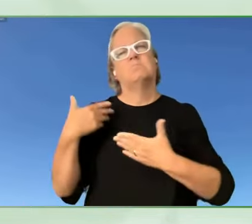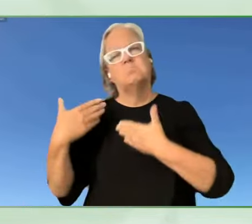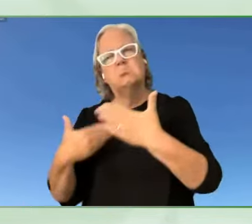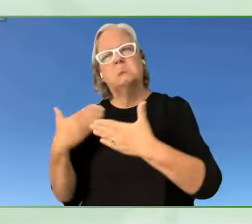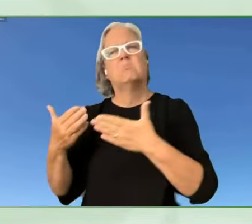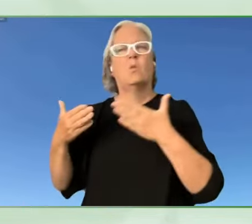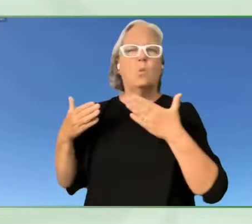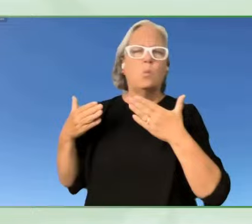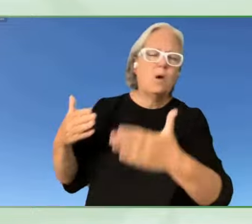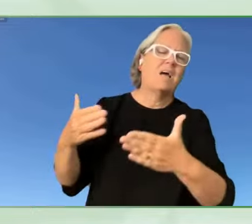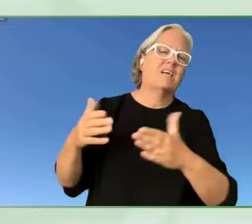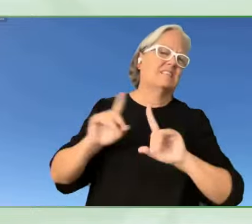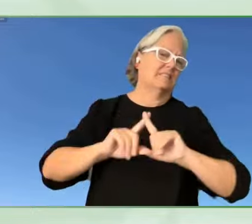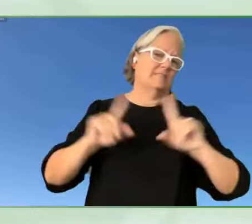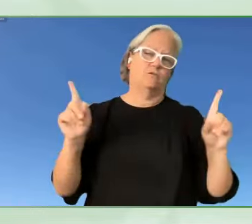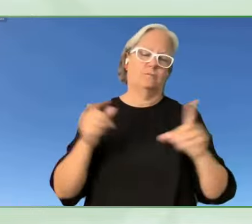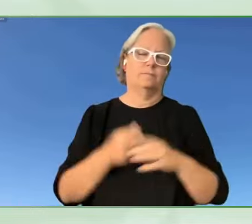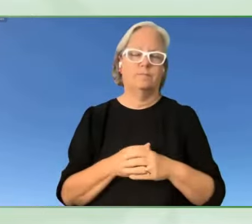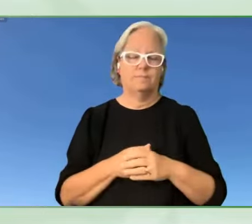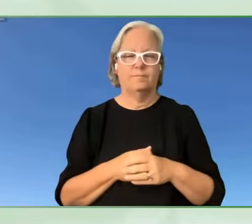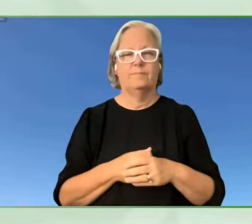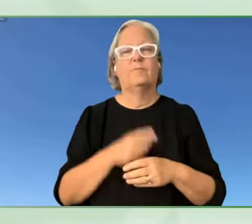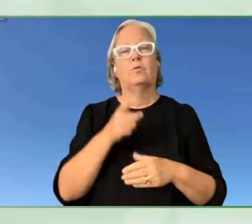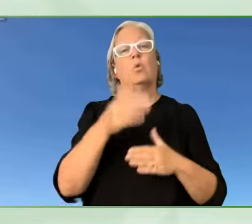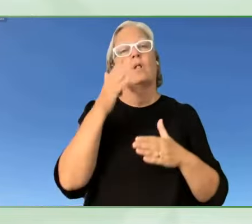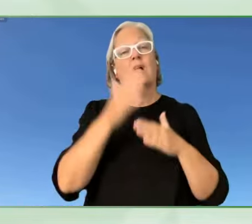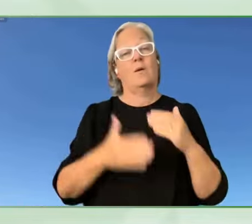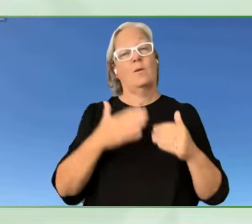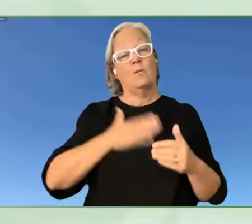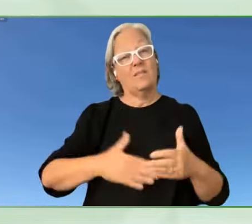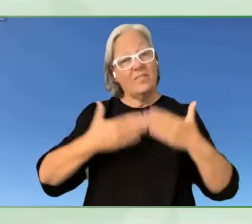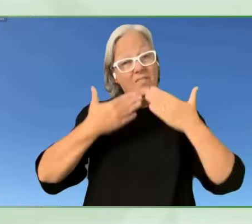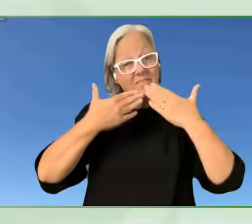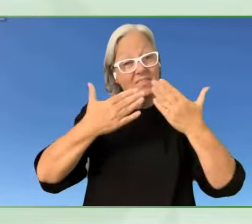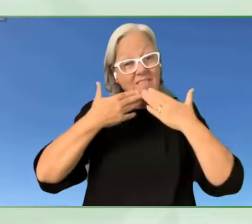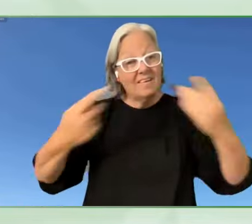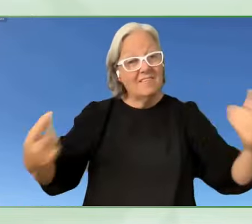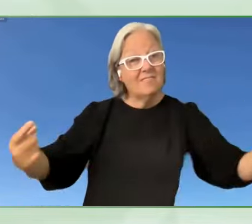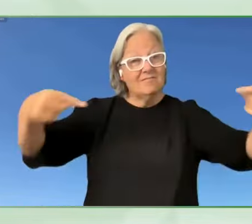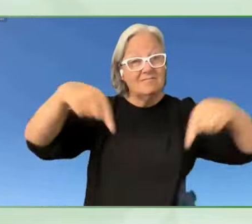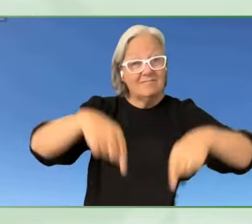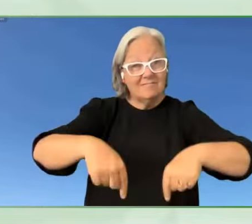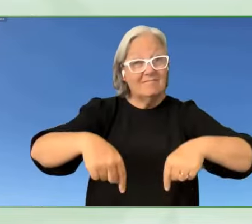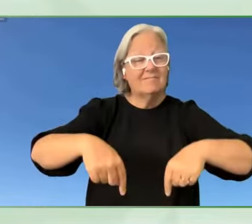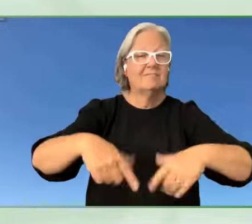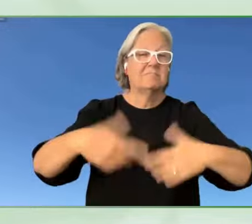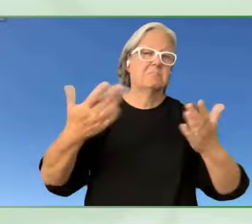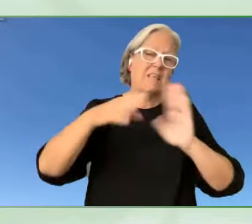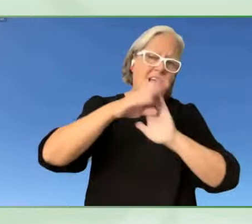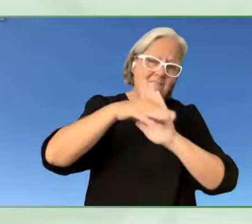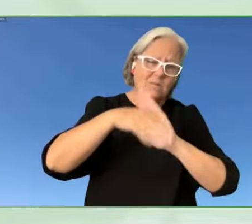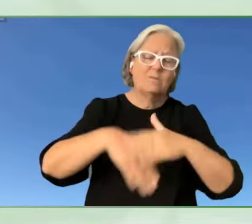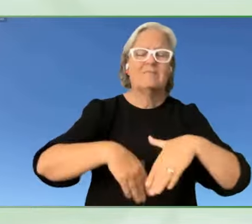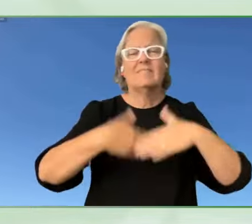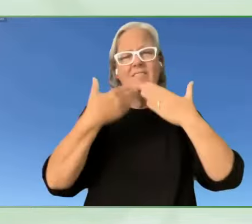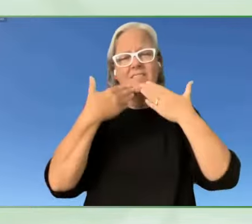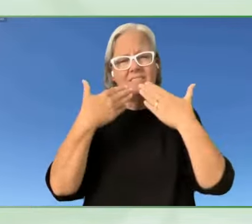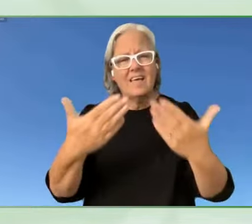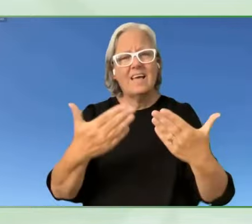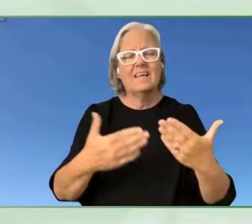UDL helps you and gives you that less ability to do so. The third is, I am a firm believer of, and I'm sure you all believe, that there is never one size fits all. The third piece is assessment, it broadens the way assessments happen. Adjusting to the learner variability. That is what is very, very important in terms of how do you assess children? It is not the same. The way I need to be assessed will be very different from any other person.